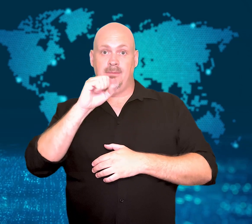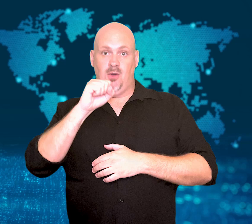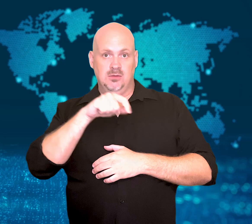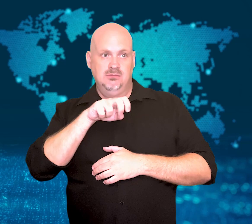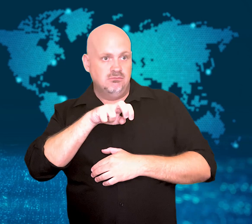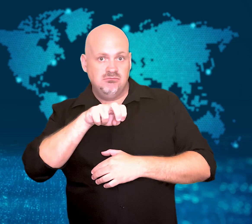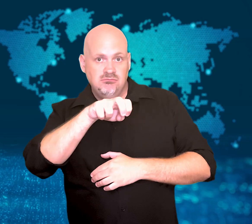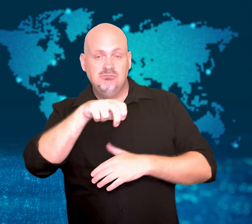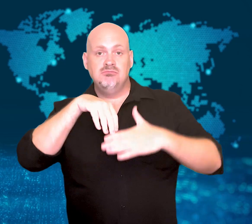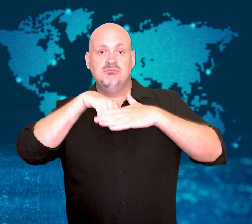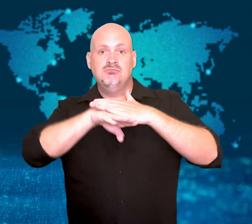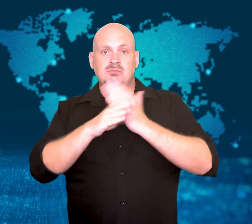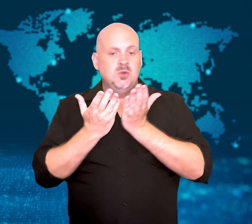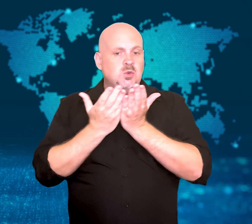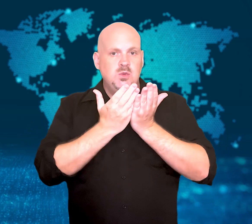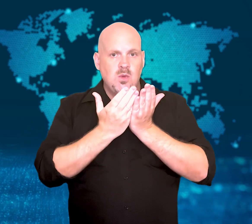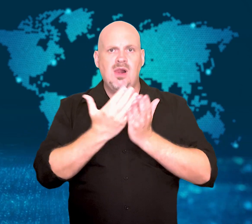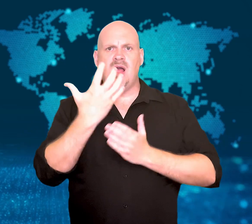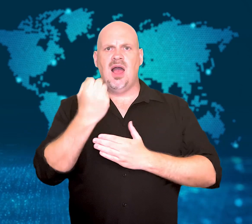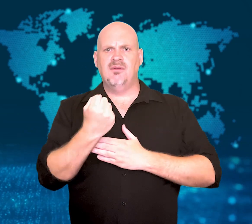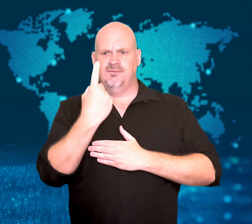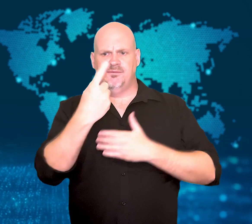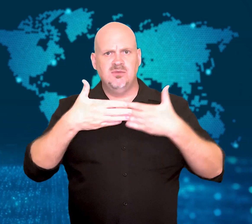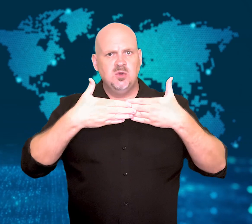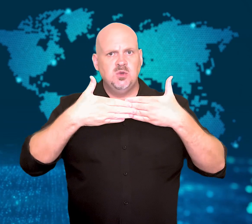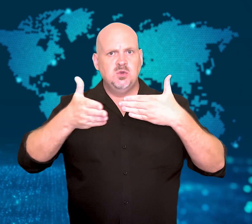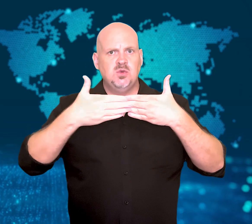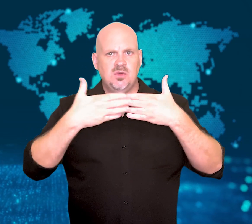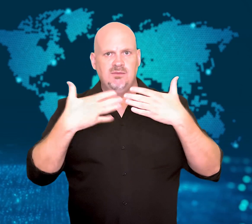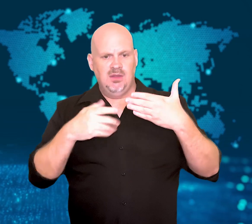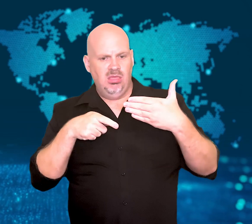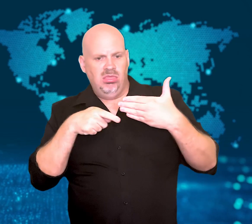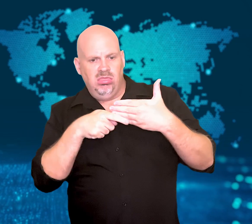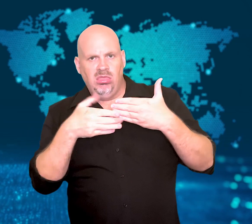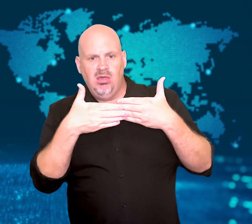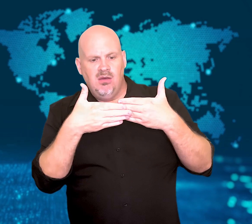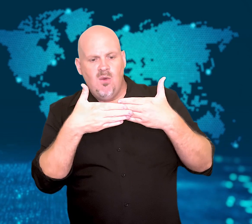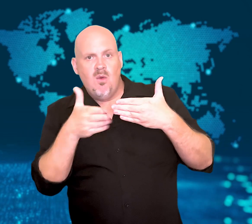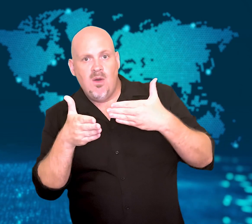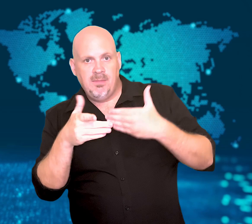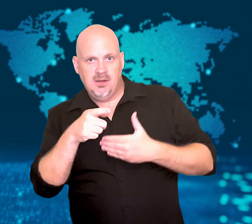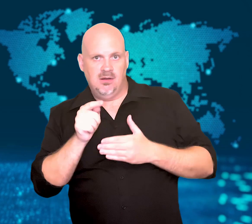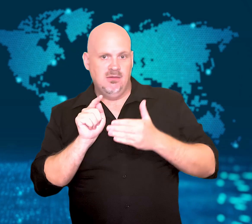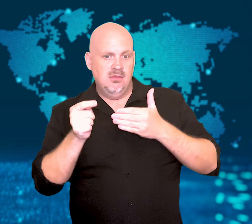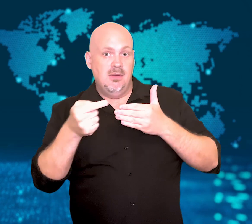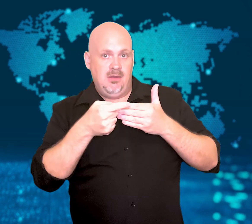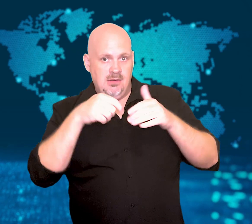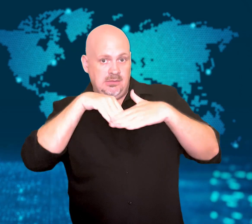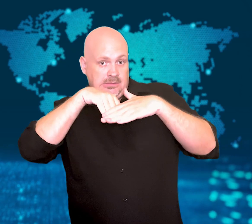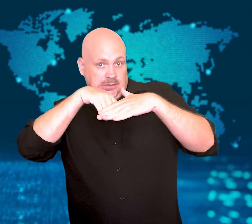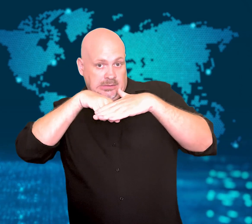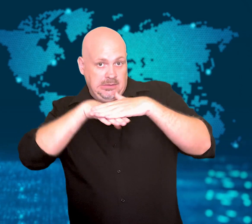Ramos entered the school through a back door, which had been propped open.